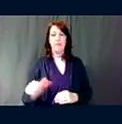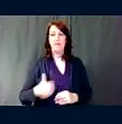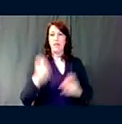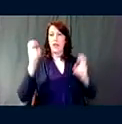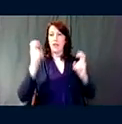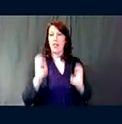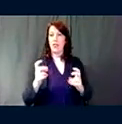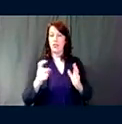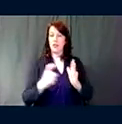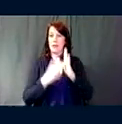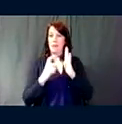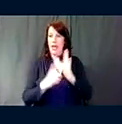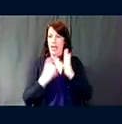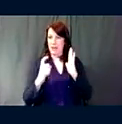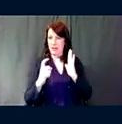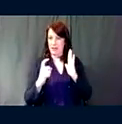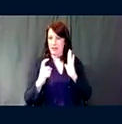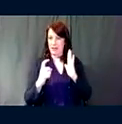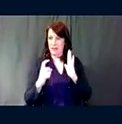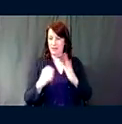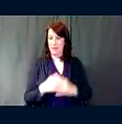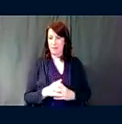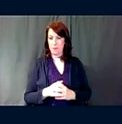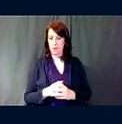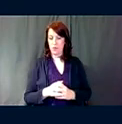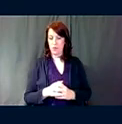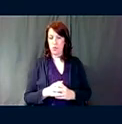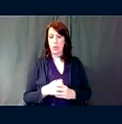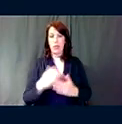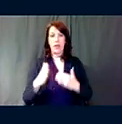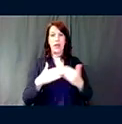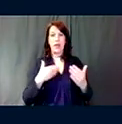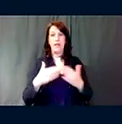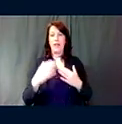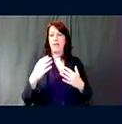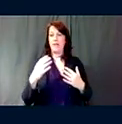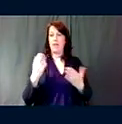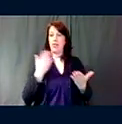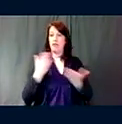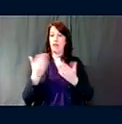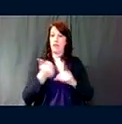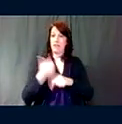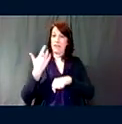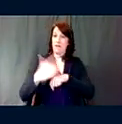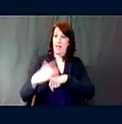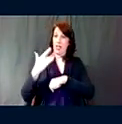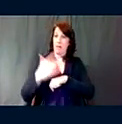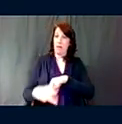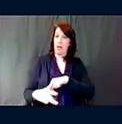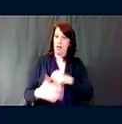ANOTHER ISSUE IS NOT -- IS DEMAND, WHICH IS THAT EVEN WHEN